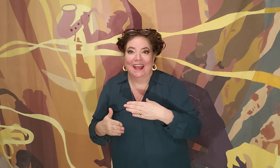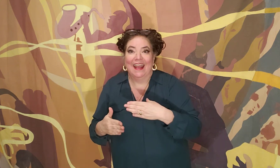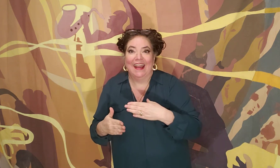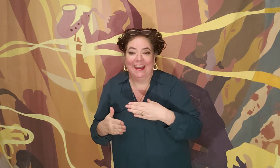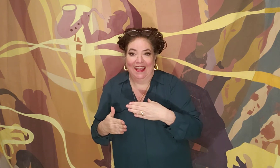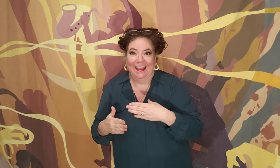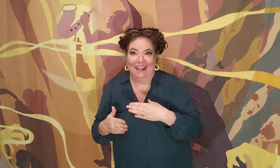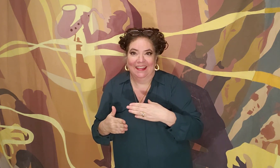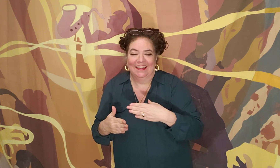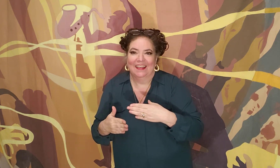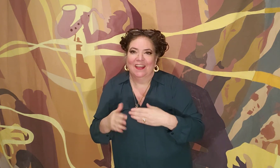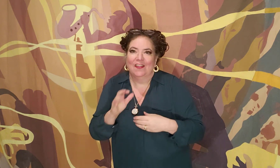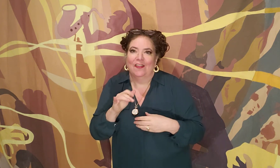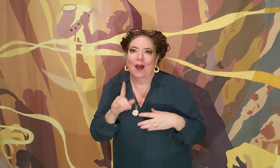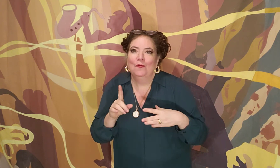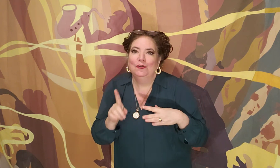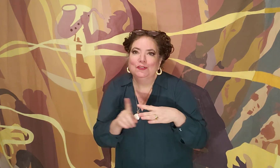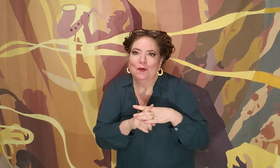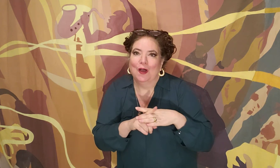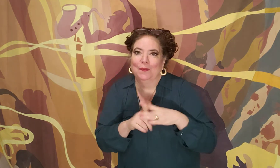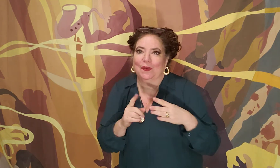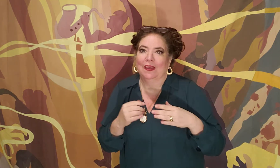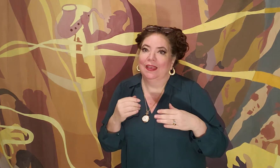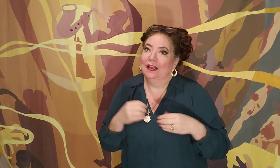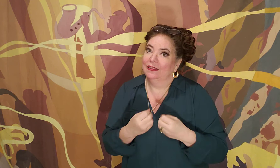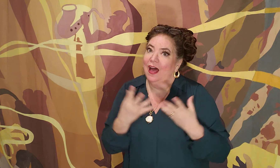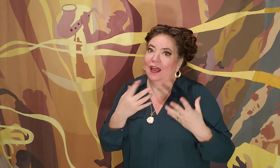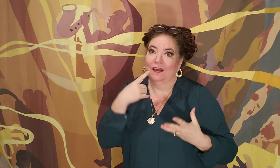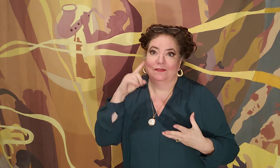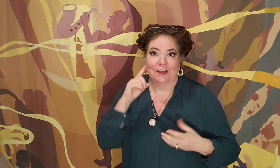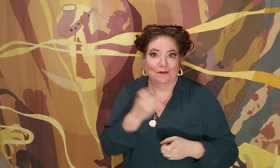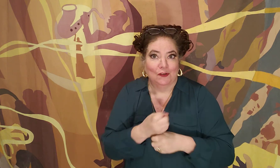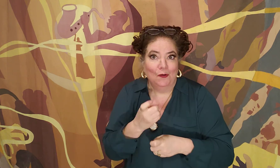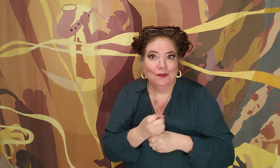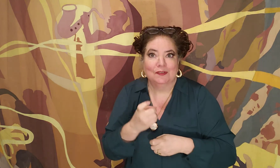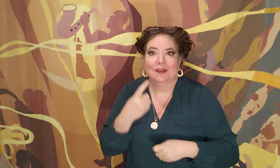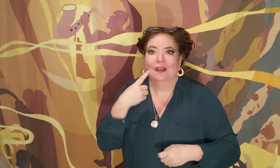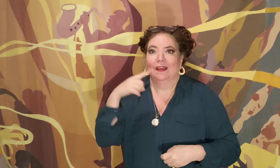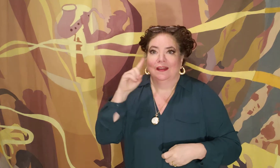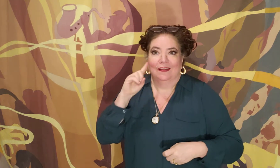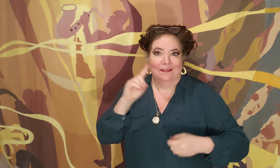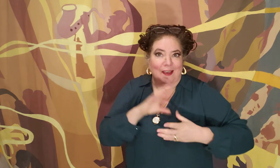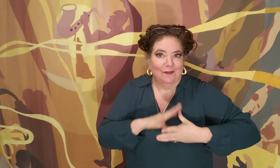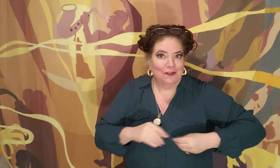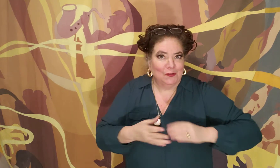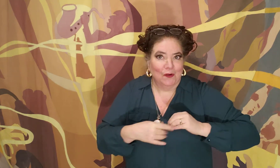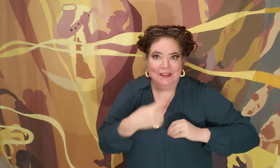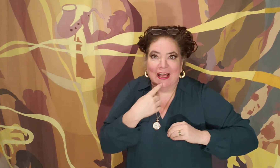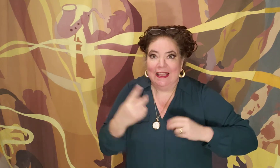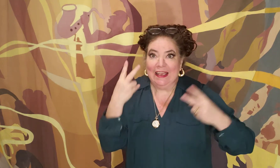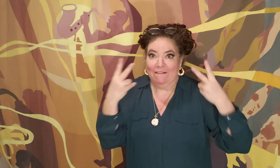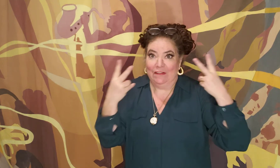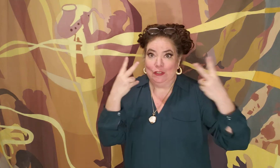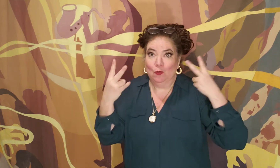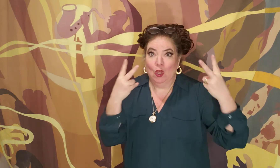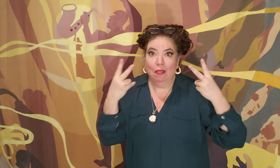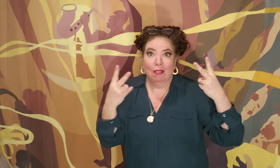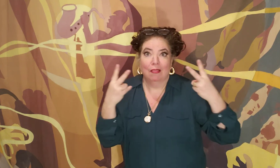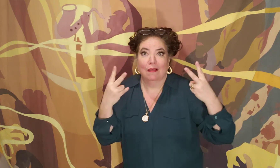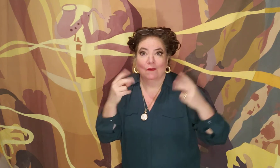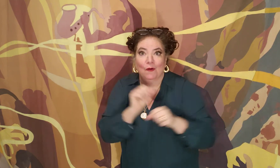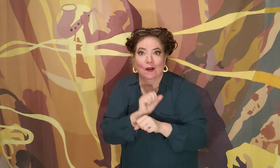an ending. That will show up in a lot of deaf jokes, deaf storytelling, visual work.